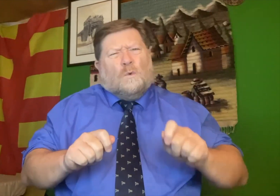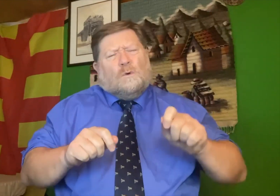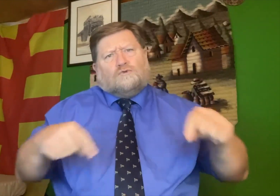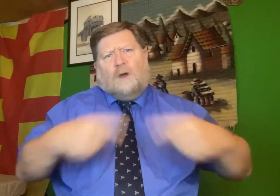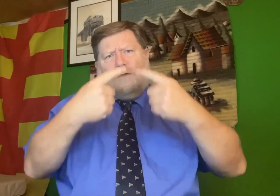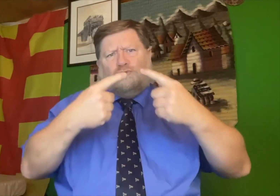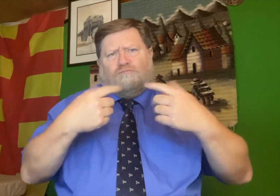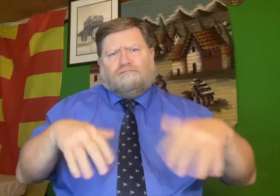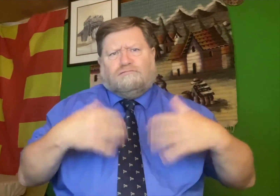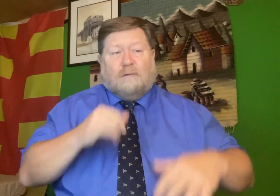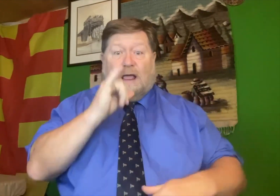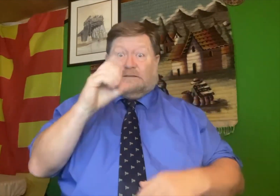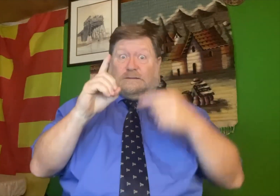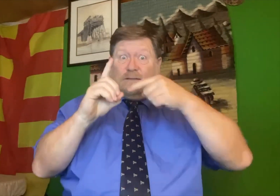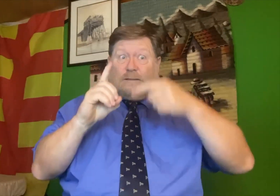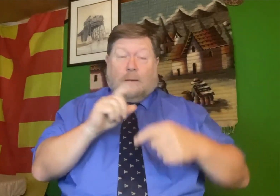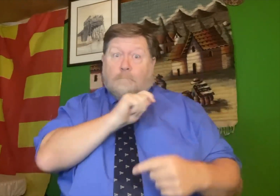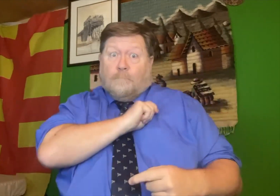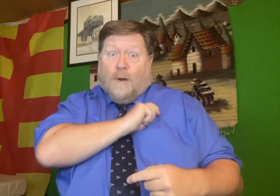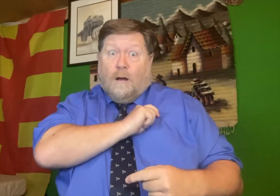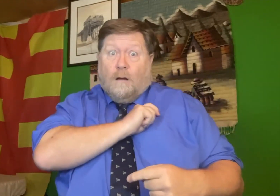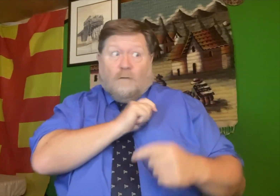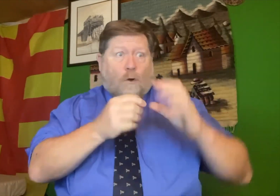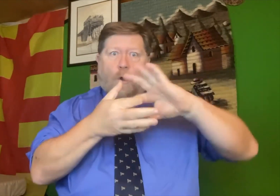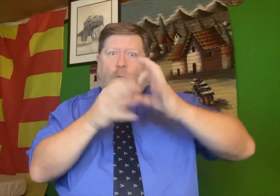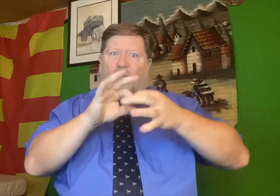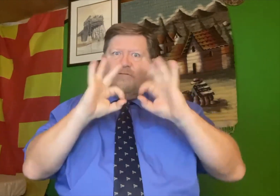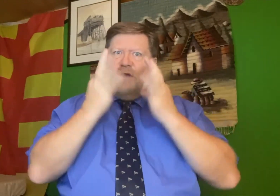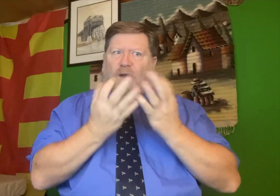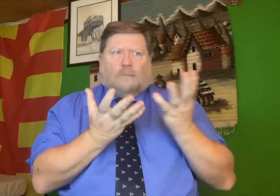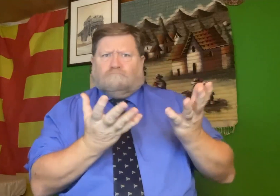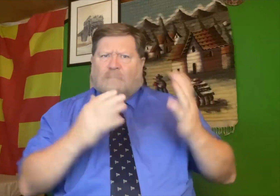is very difficult. ICSD is a member of the Olympic Family,